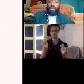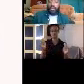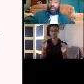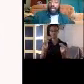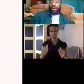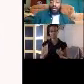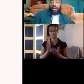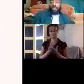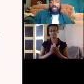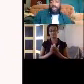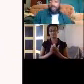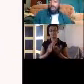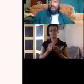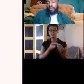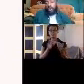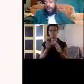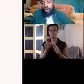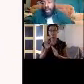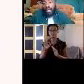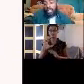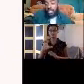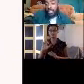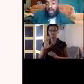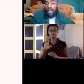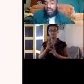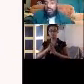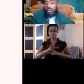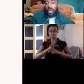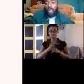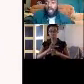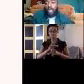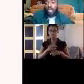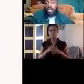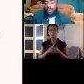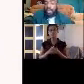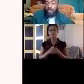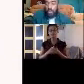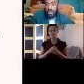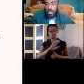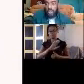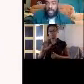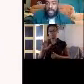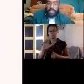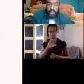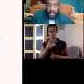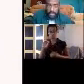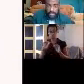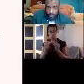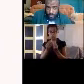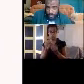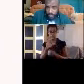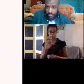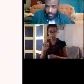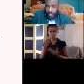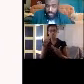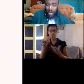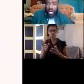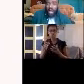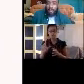of care. So, if you are an organization that is already doing this process of anti-racism,